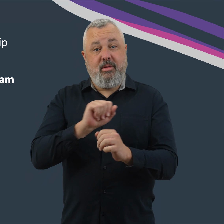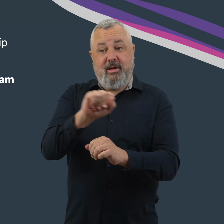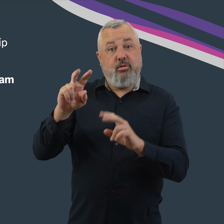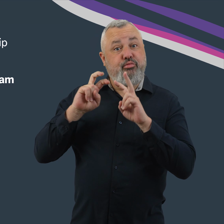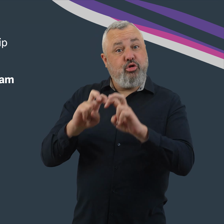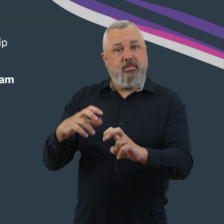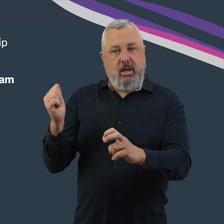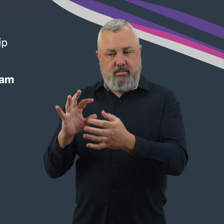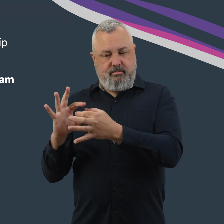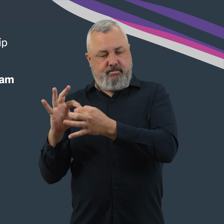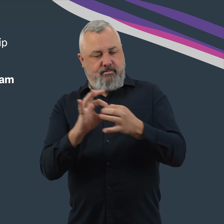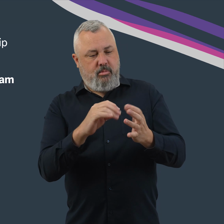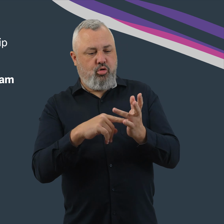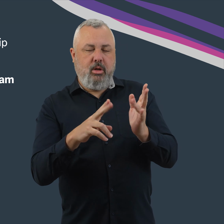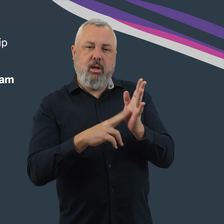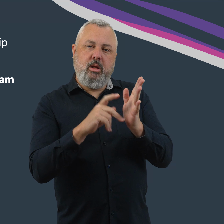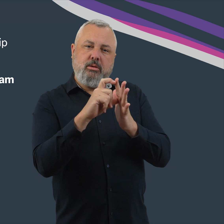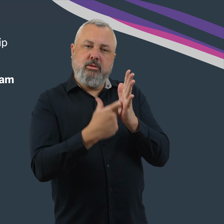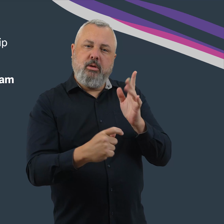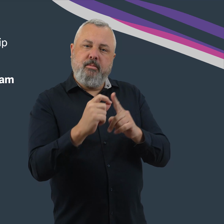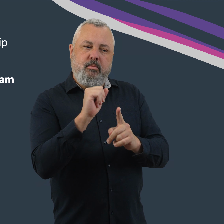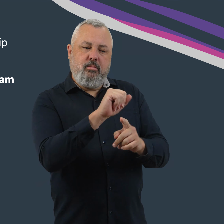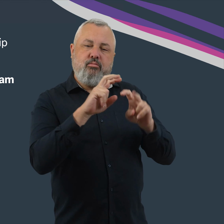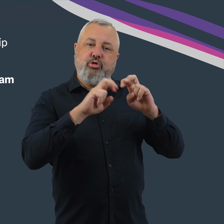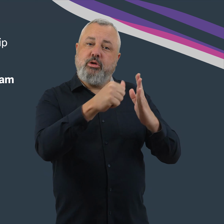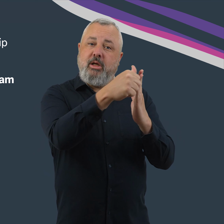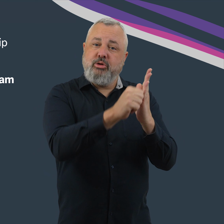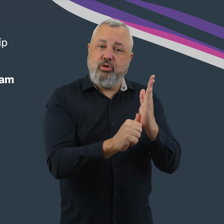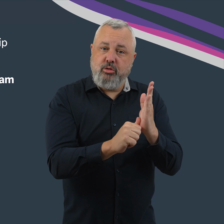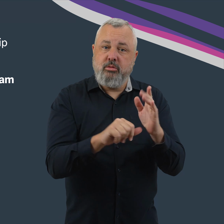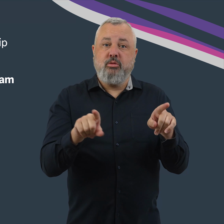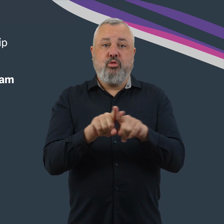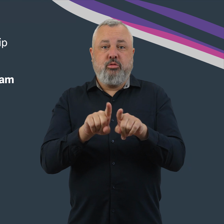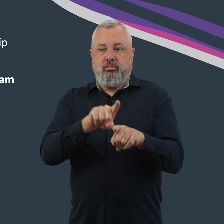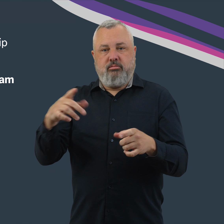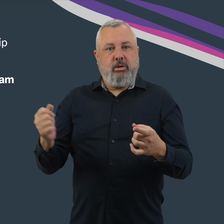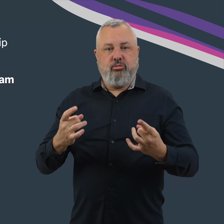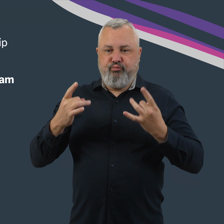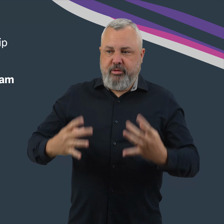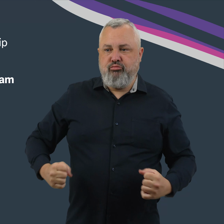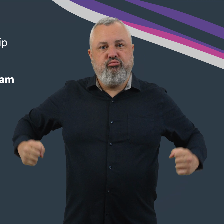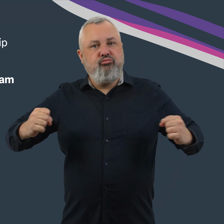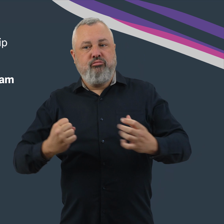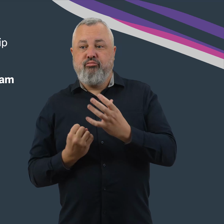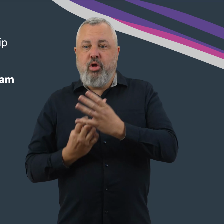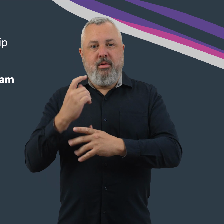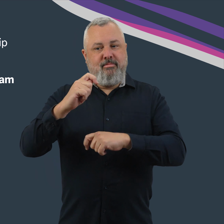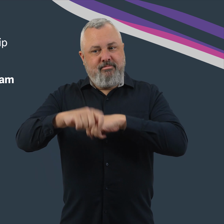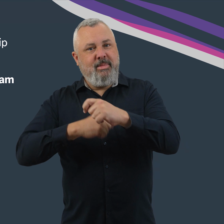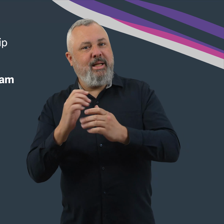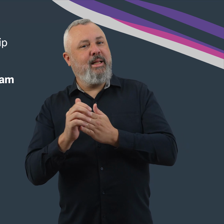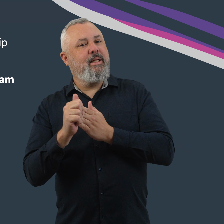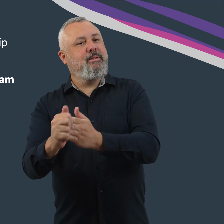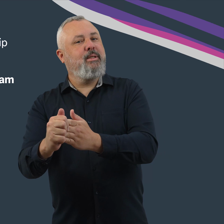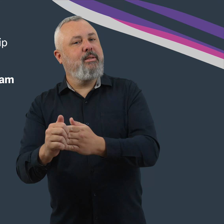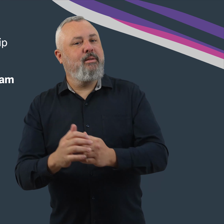whose research aligns with NDRP’s Research Agenda and who are ready to grow as leaders.